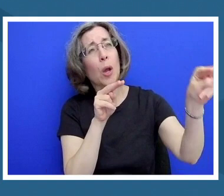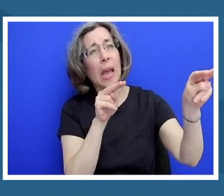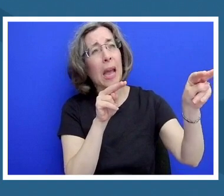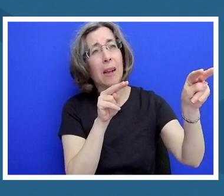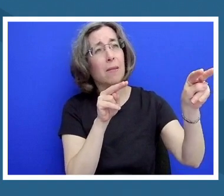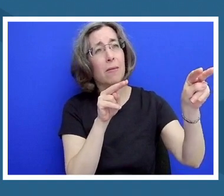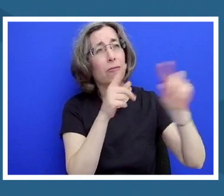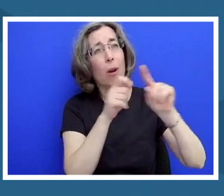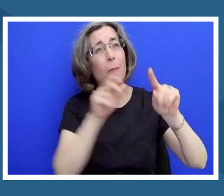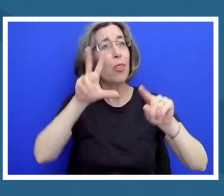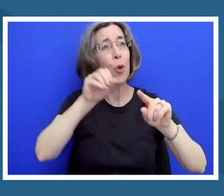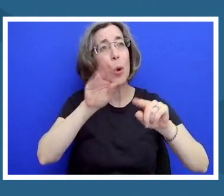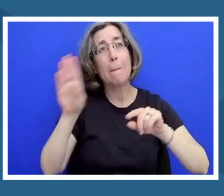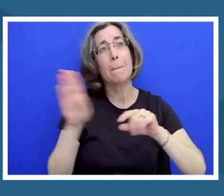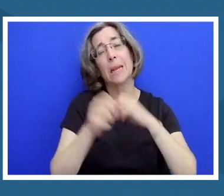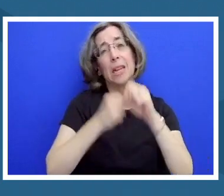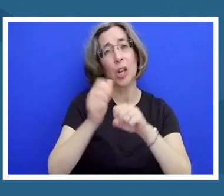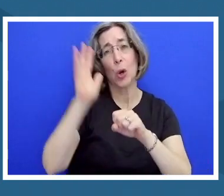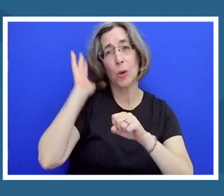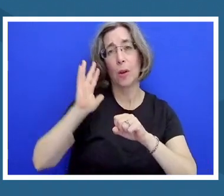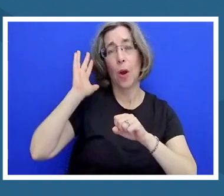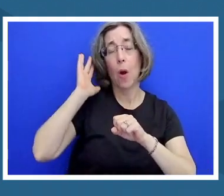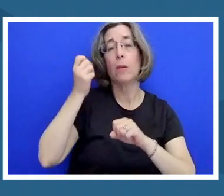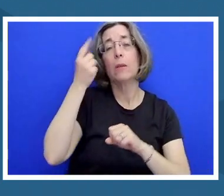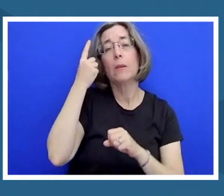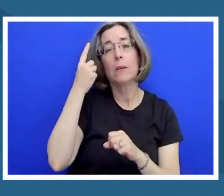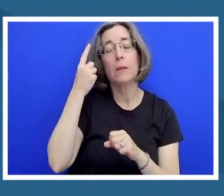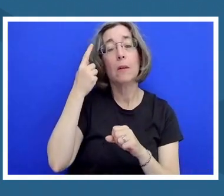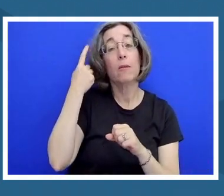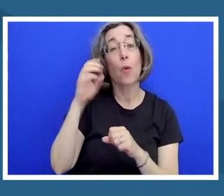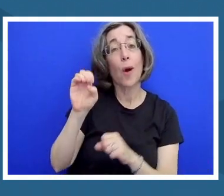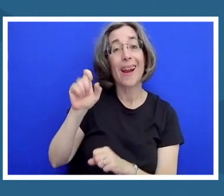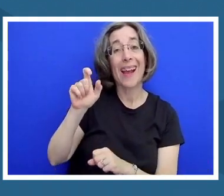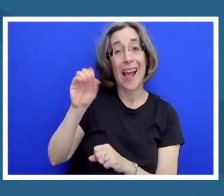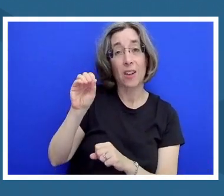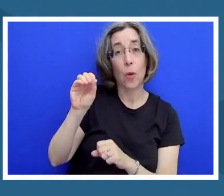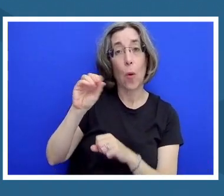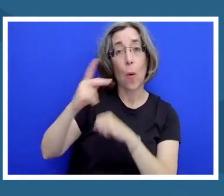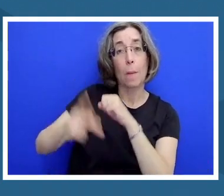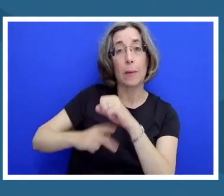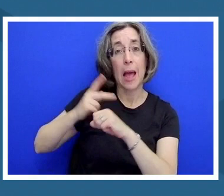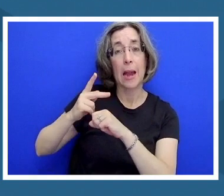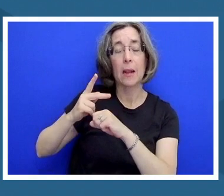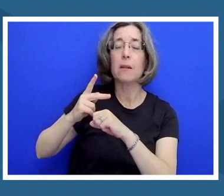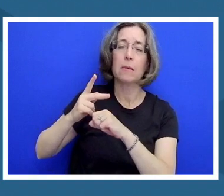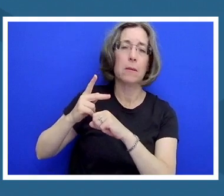we need so much light to detect these